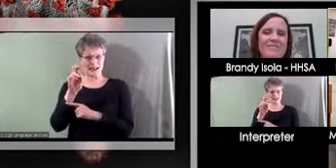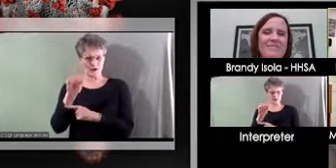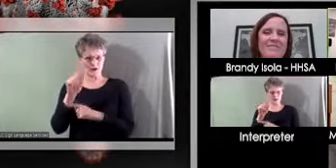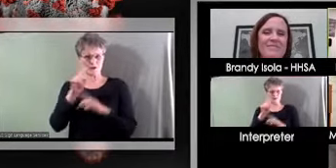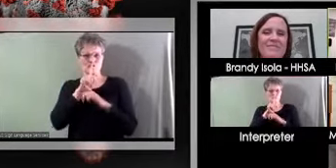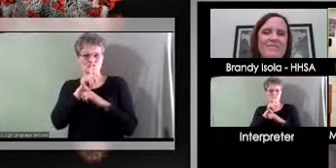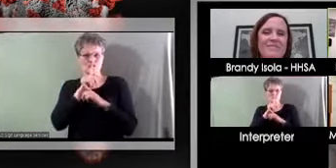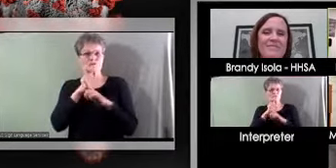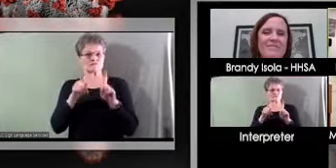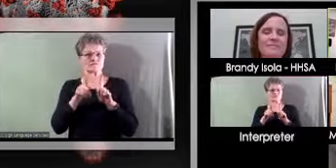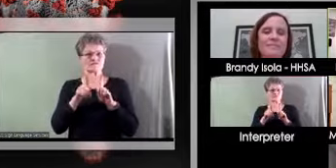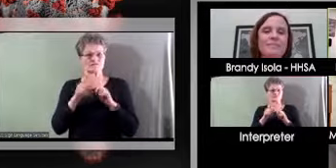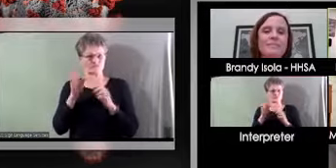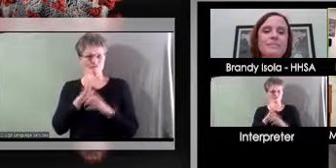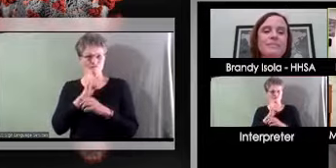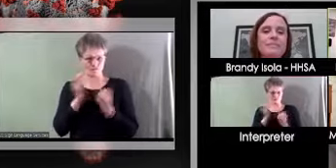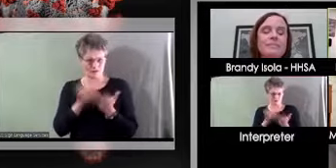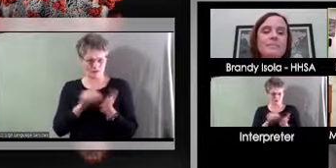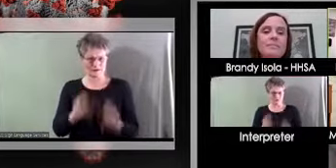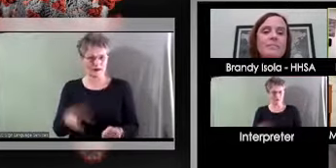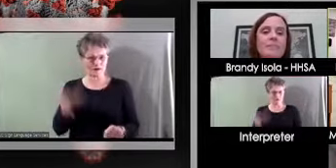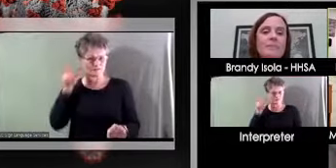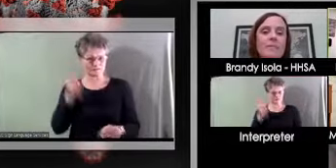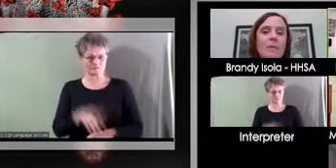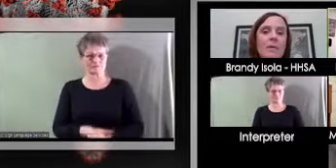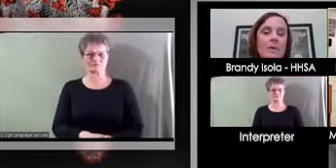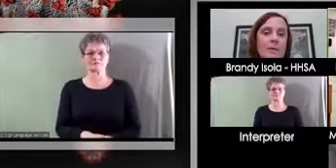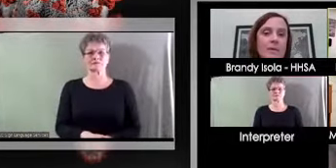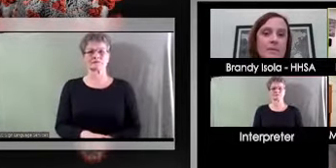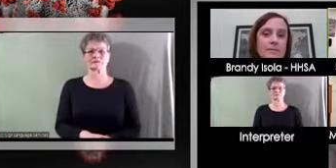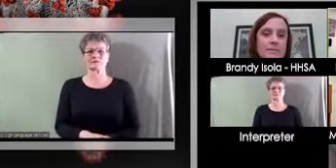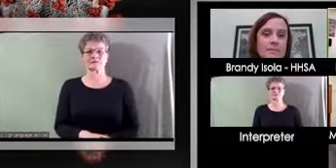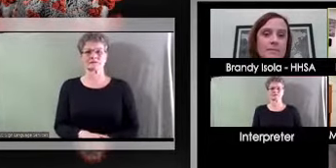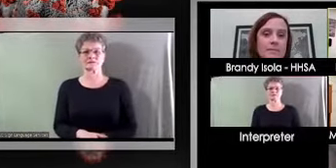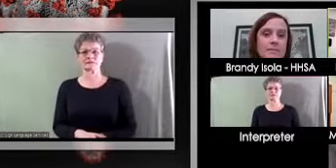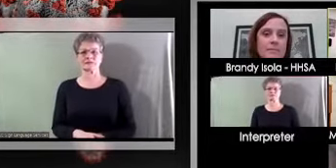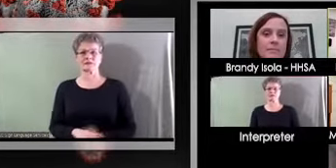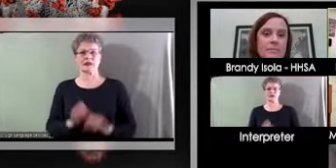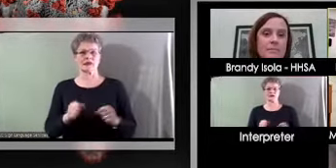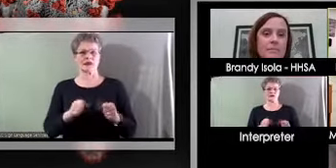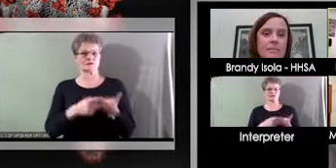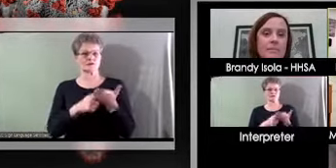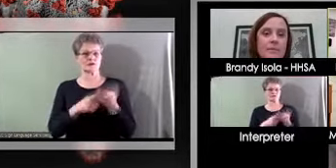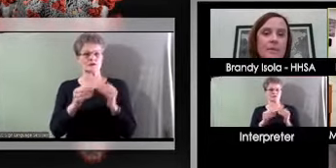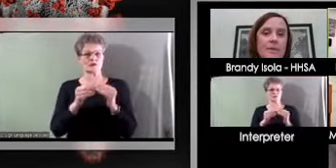epidemiologists from both counties work together and share information regarding transmission?